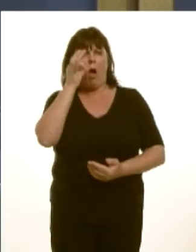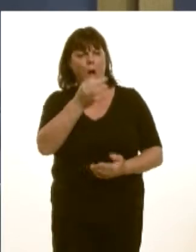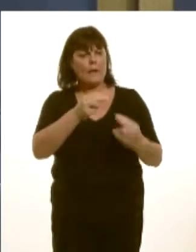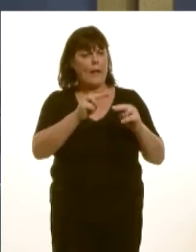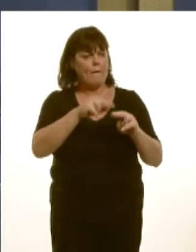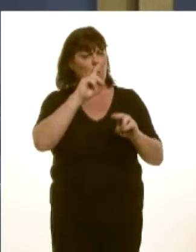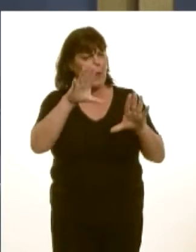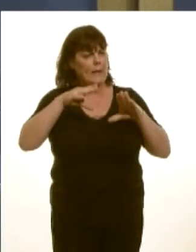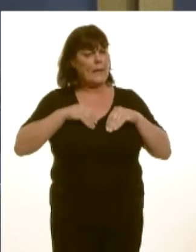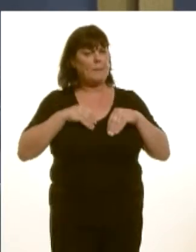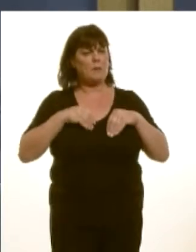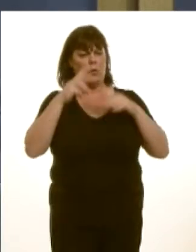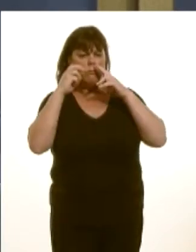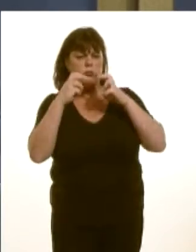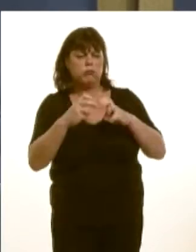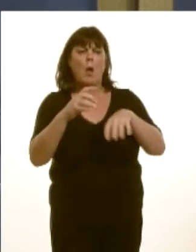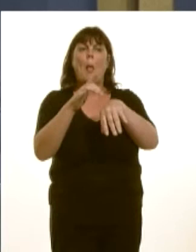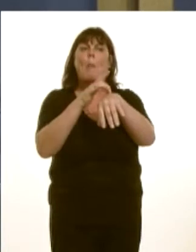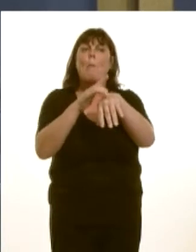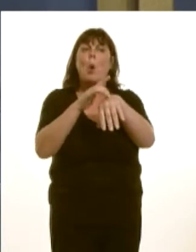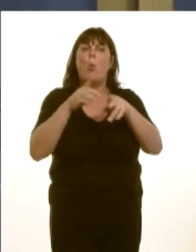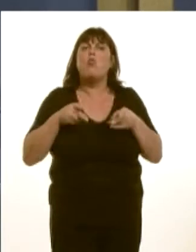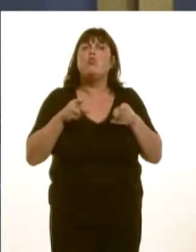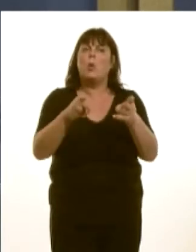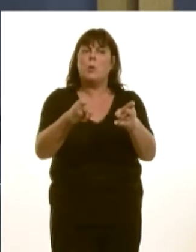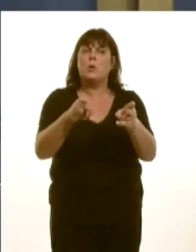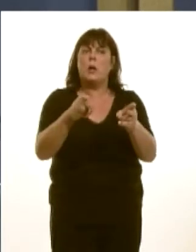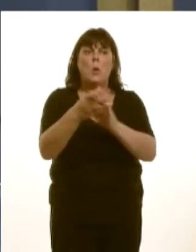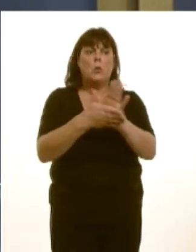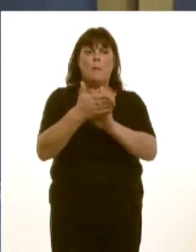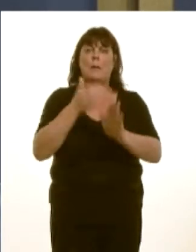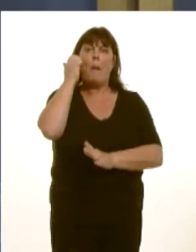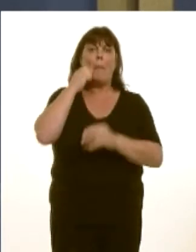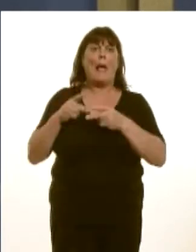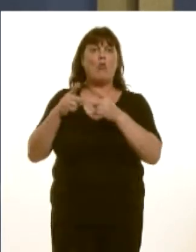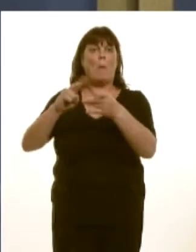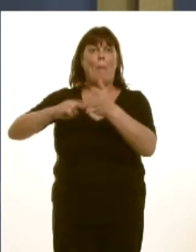needs to take place, and that the current plans for the black route should be put on hold while this is done?